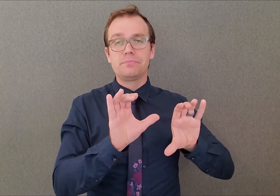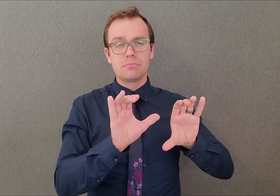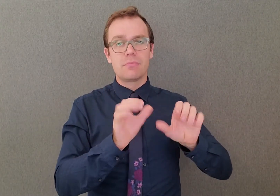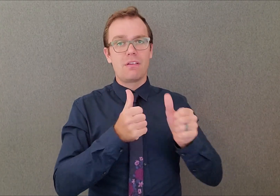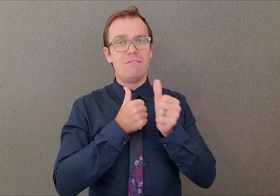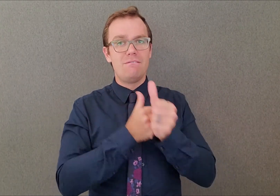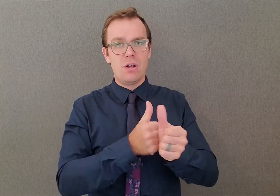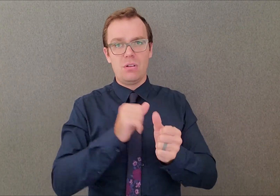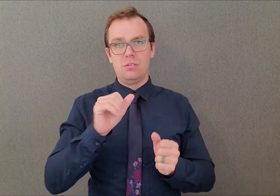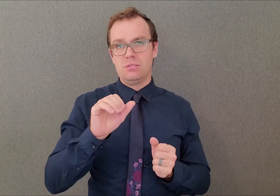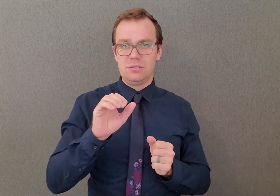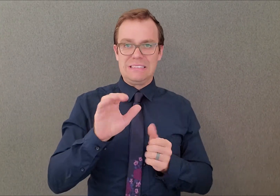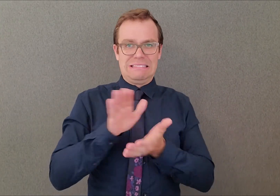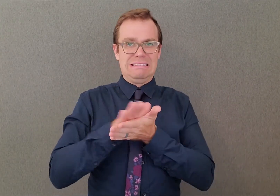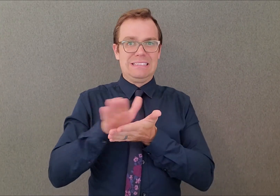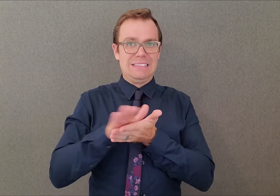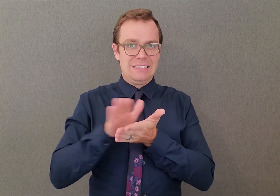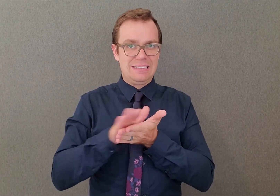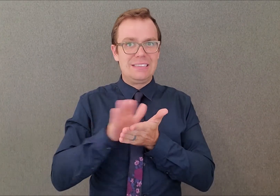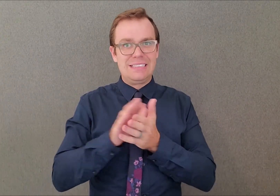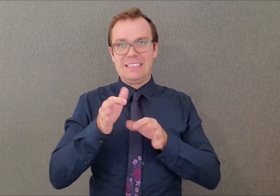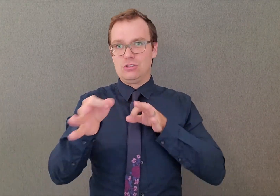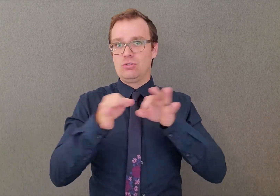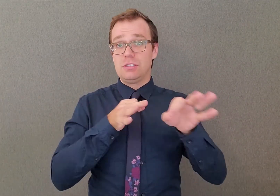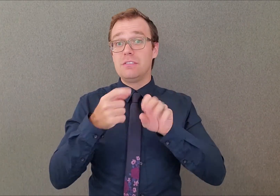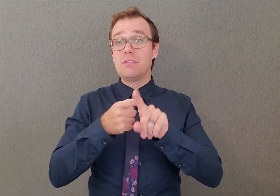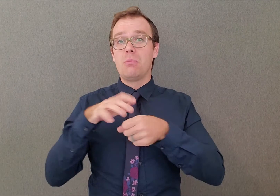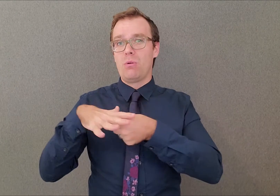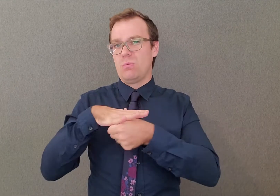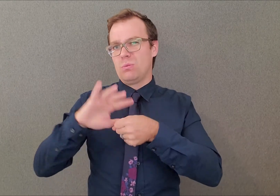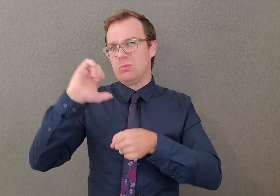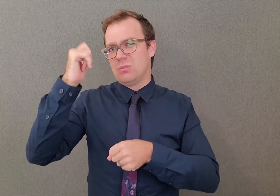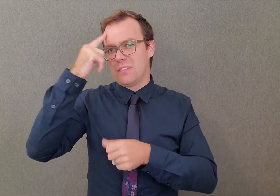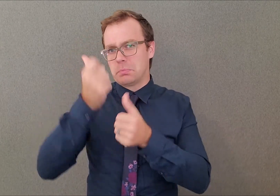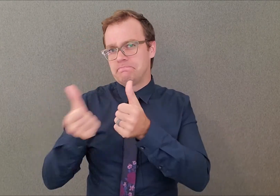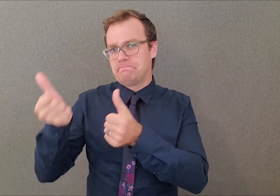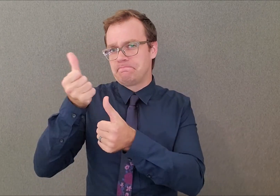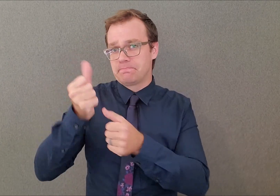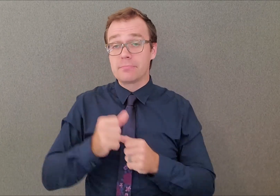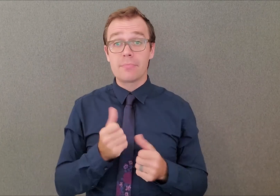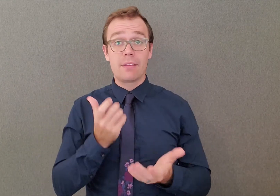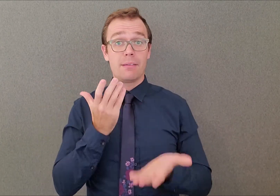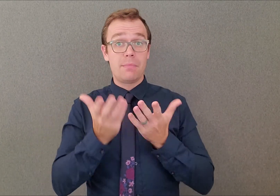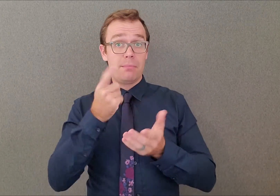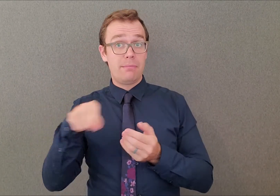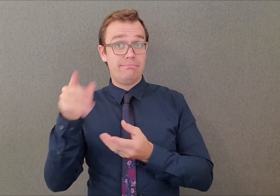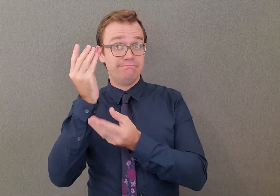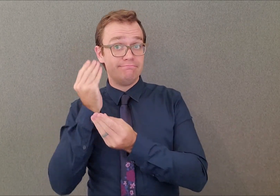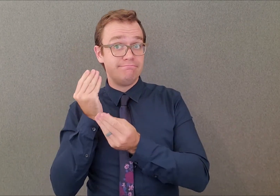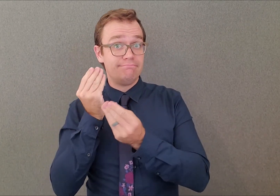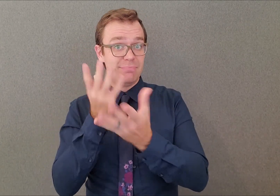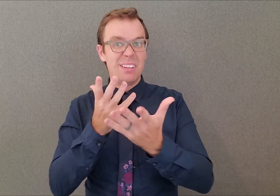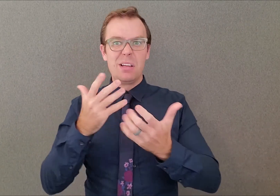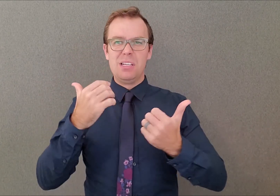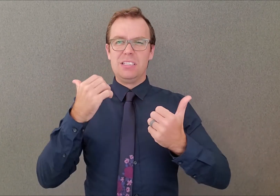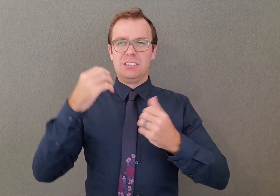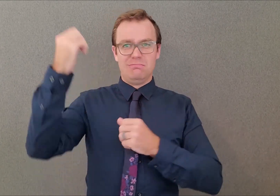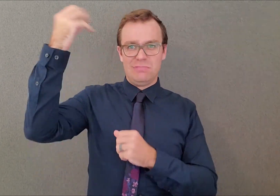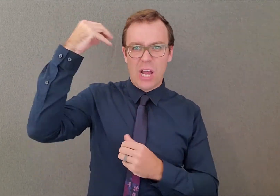Follow decontamination instructions from local authorities. You may be advised to take a thorough shower